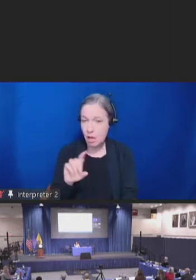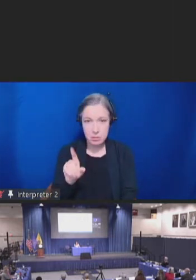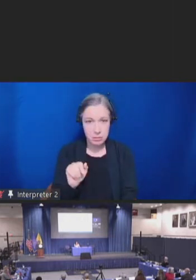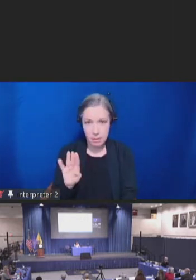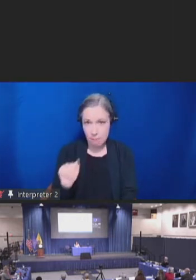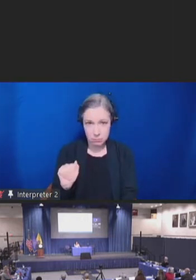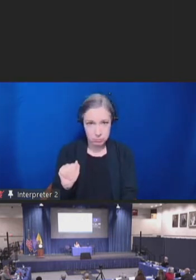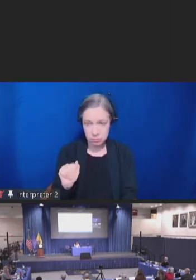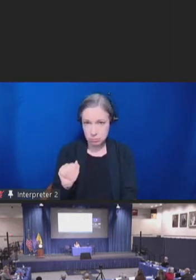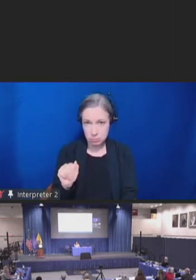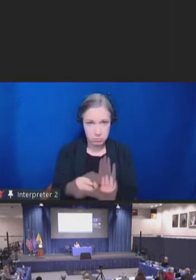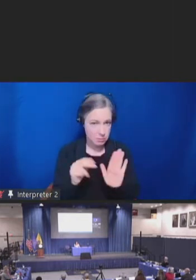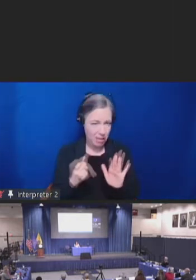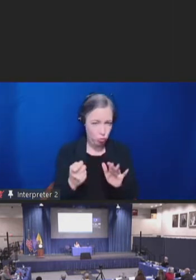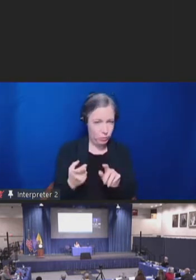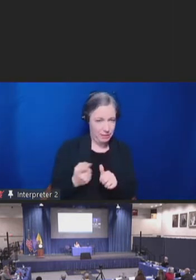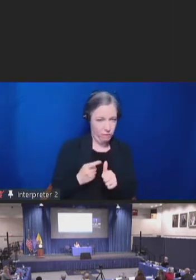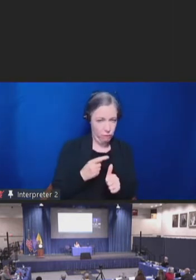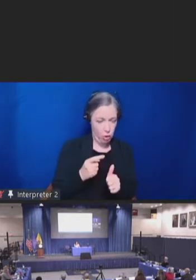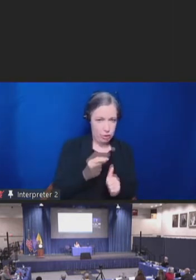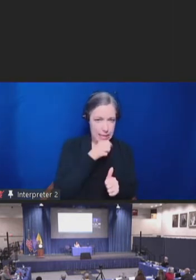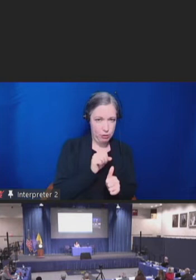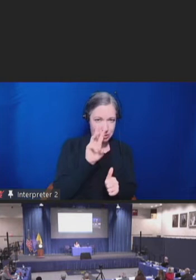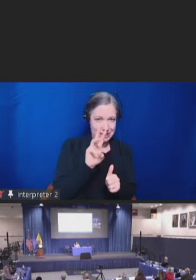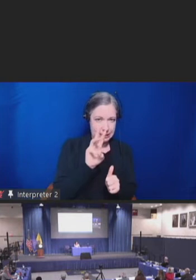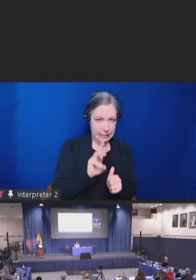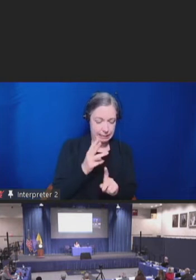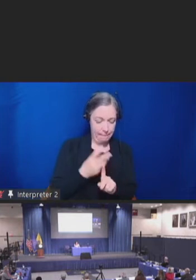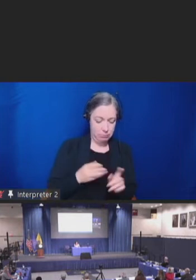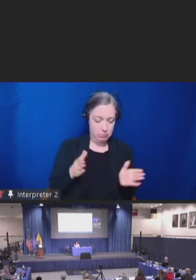And then they -- 2.1 percent subsequently developed persistent asthma.